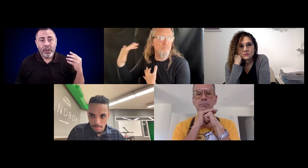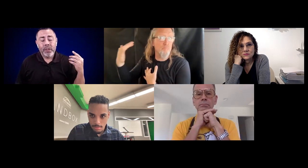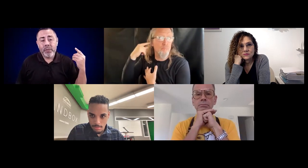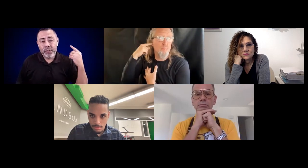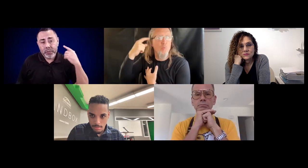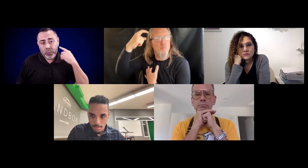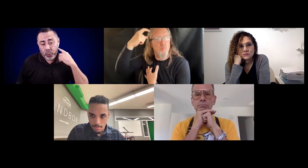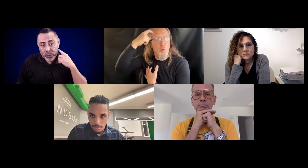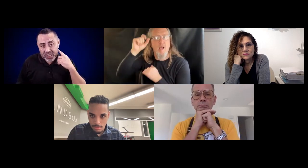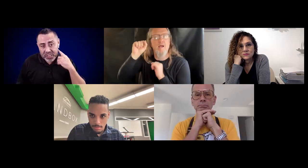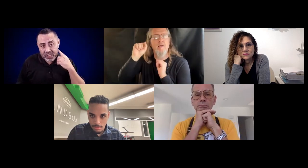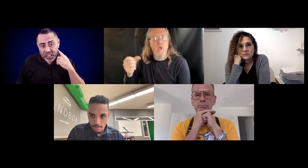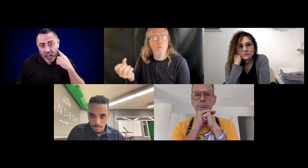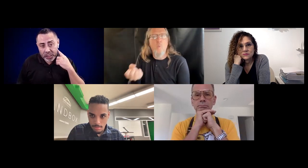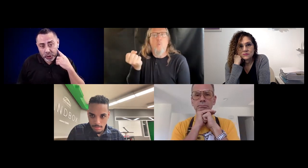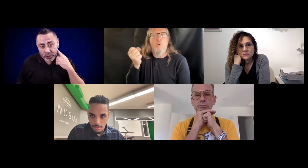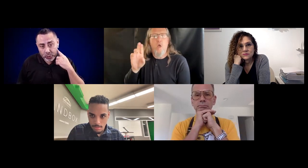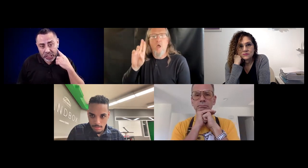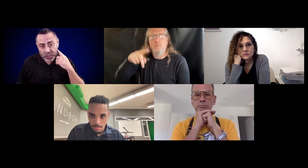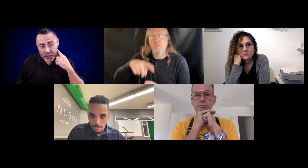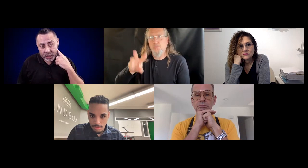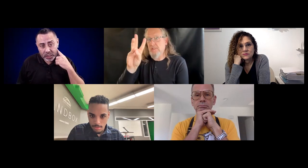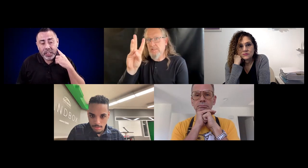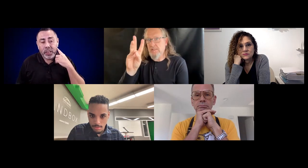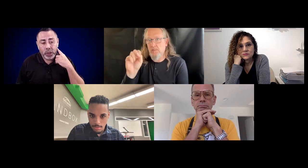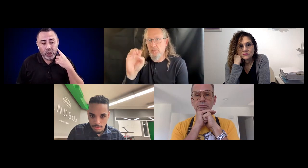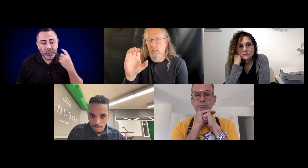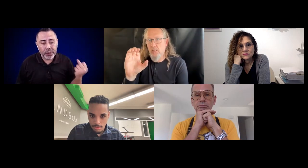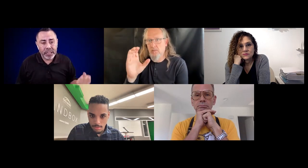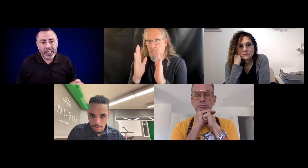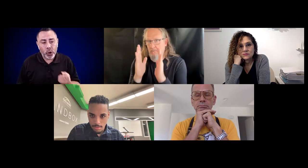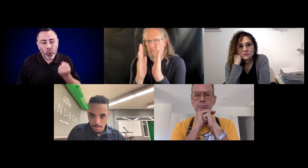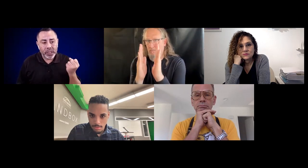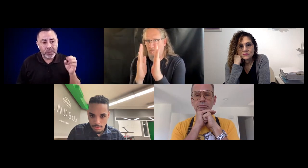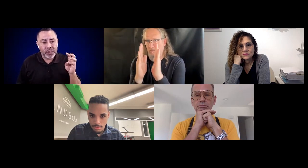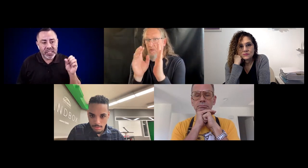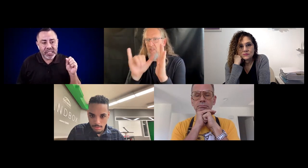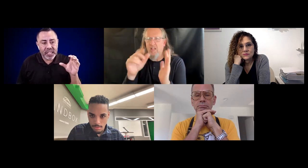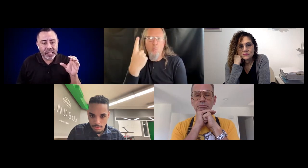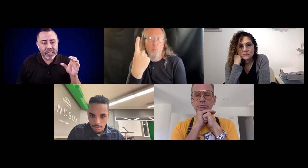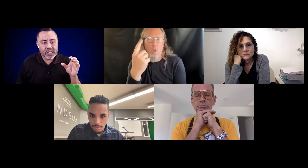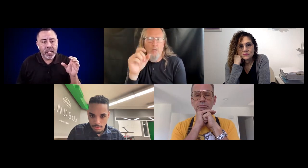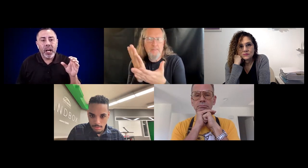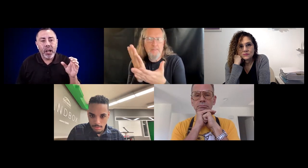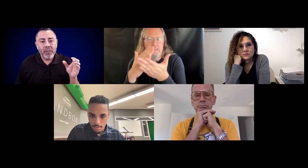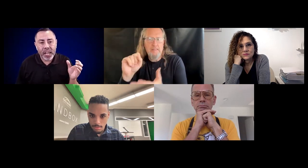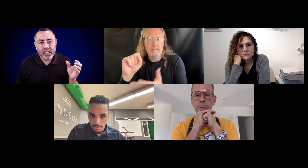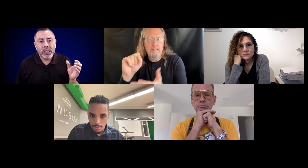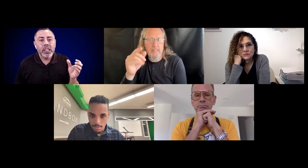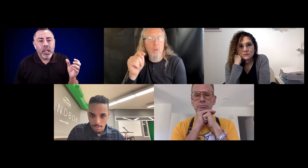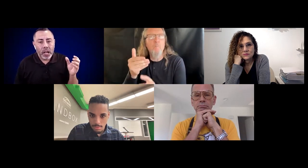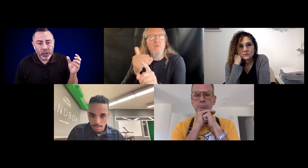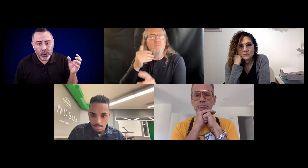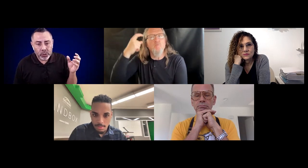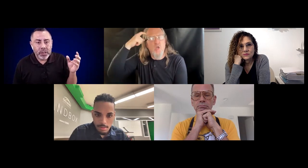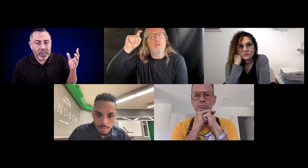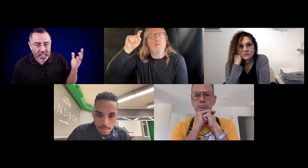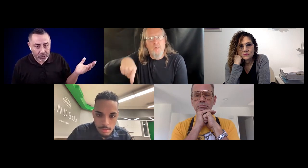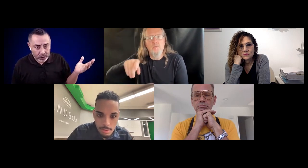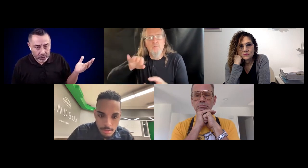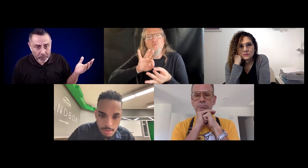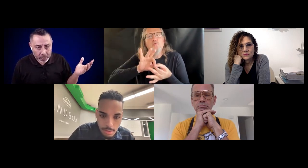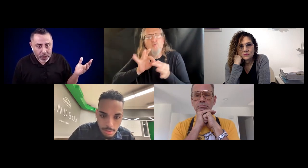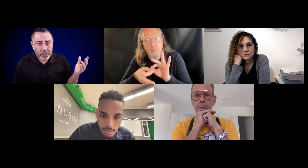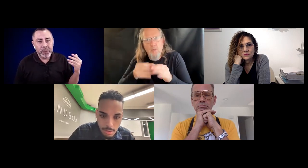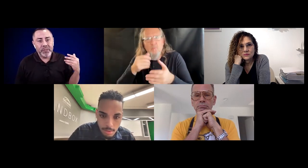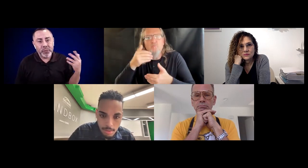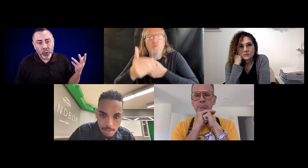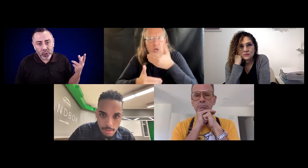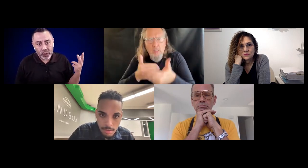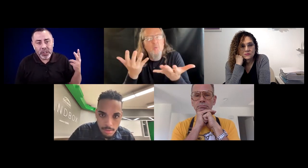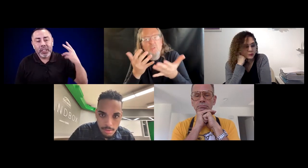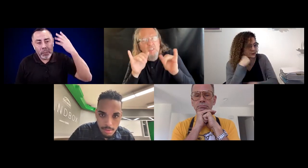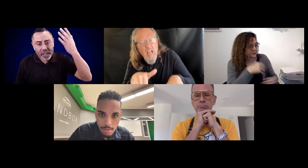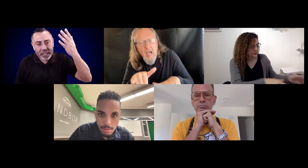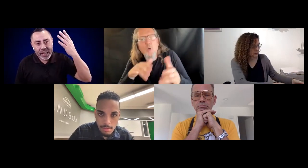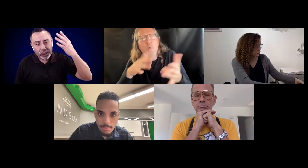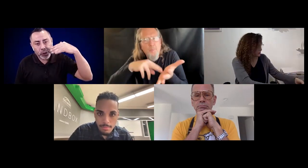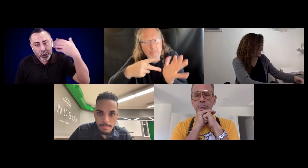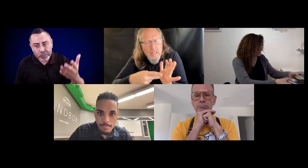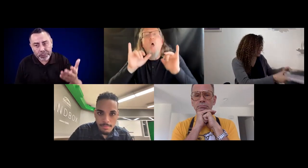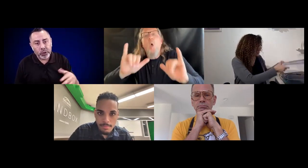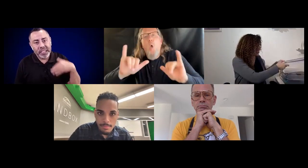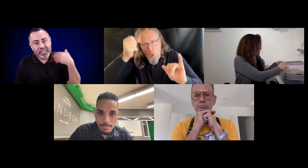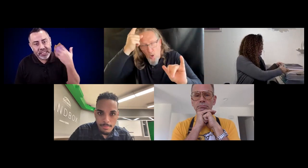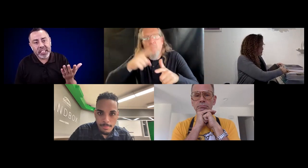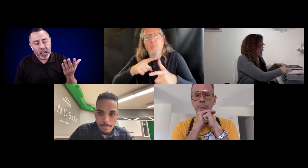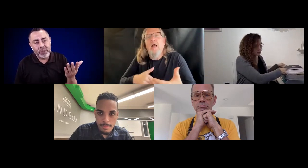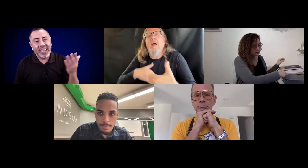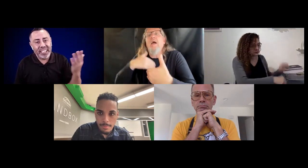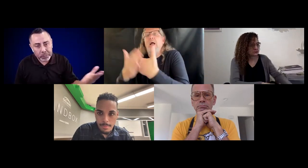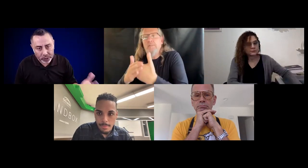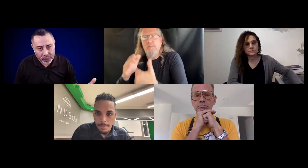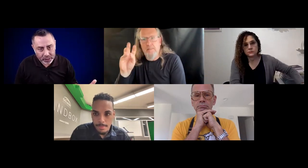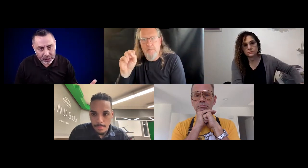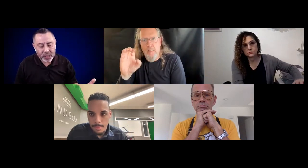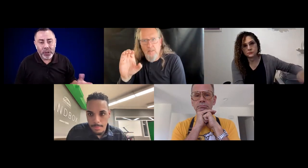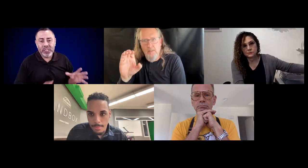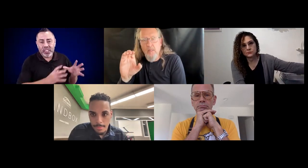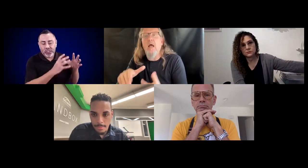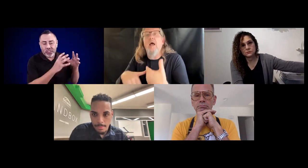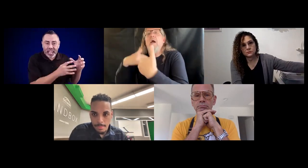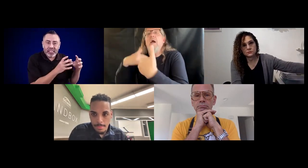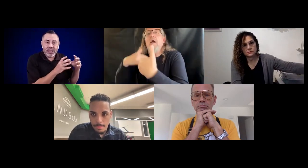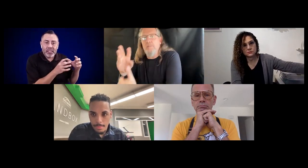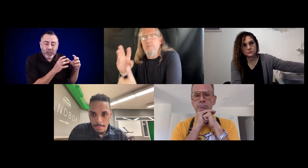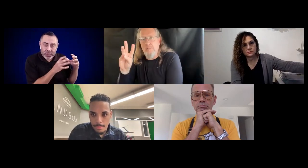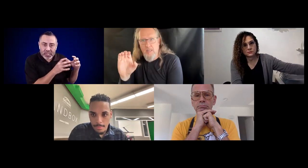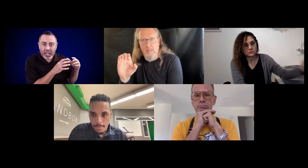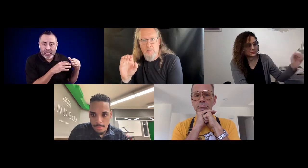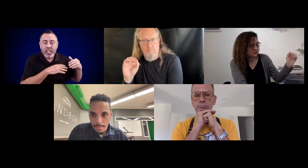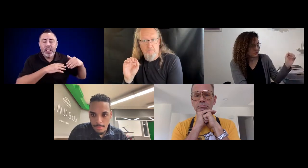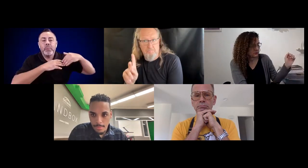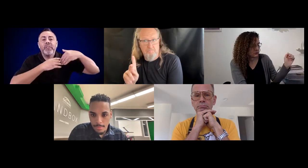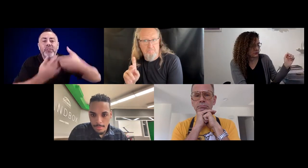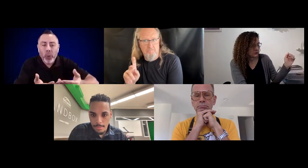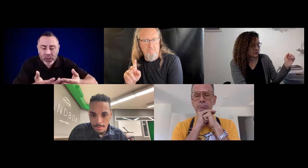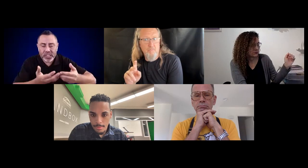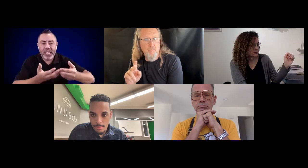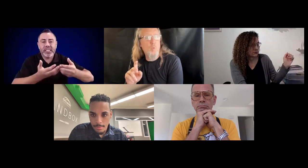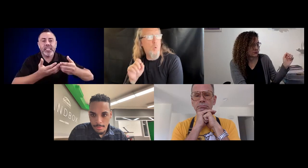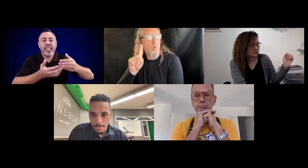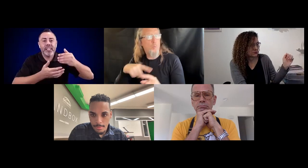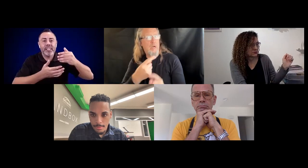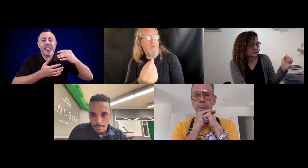When receiving audio information the human brain can hold up to 6 seconds of that audio sound before the mind has to interpret or make sense out of that input right once it understands those 6 seconds, it moves forward to the next 6 seconds.